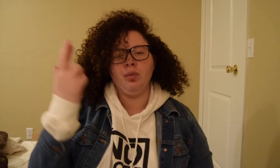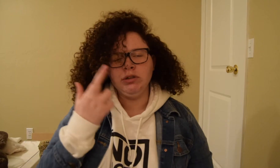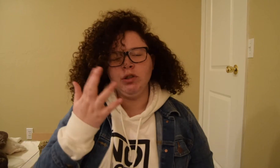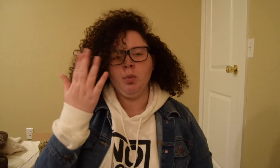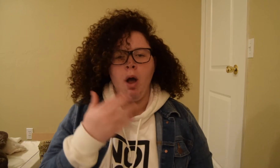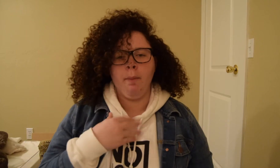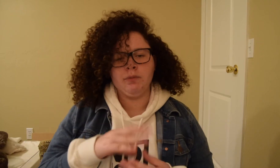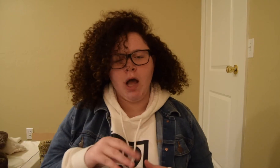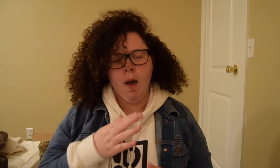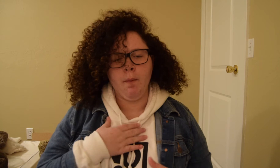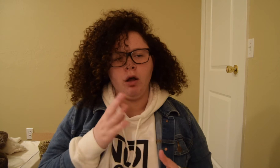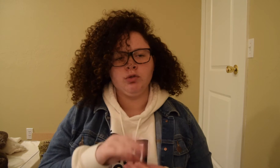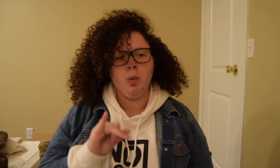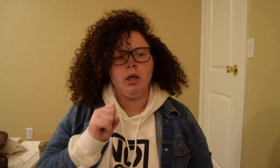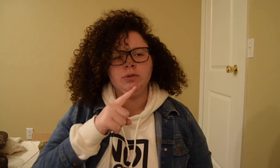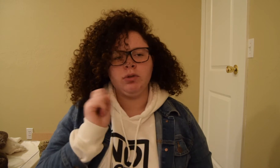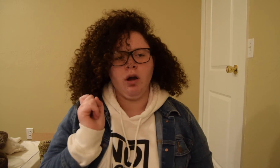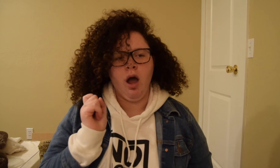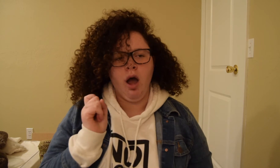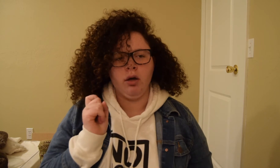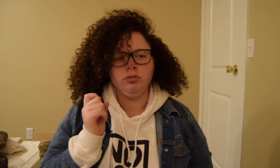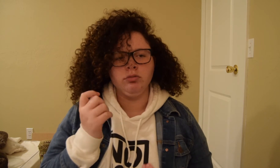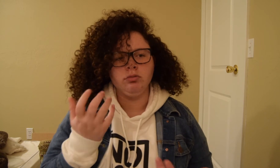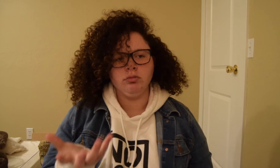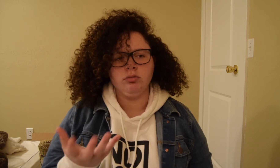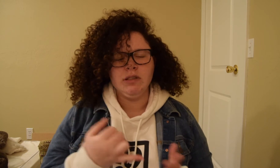The reason why I'm telling you guys my story is because